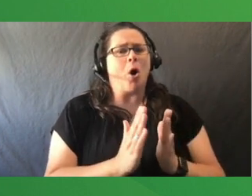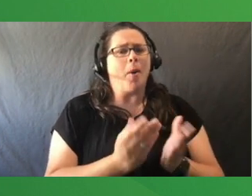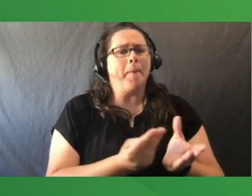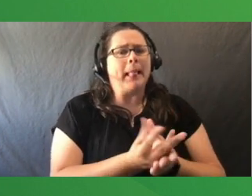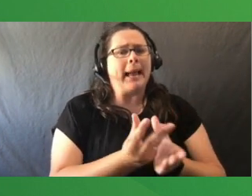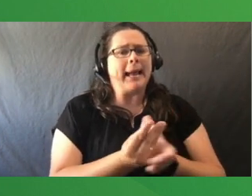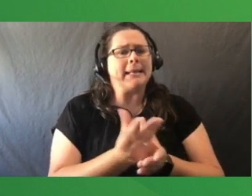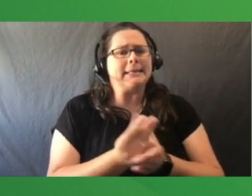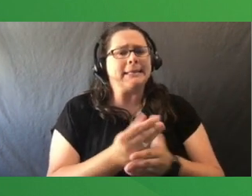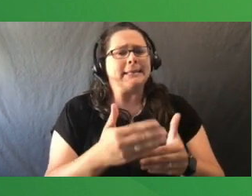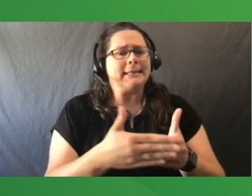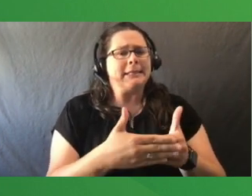to the ground.